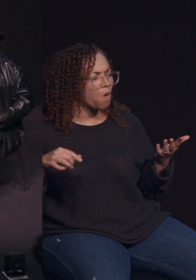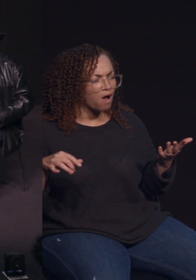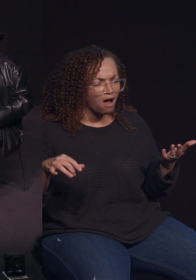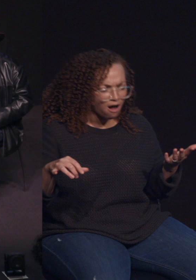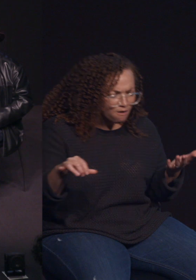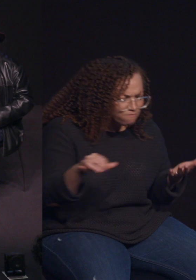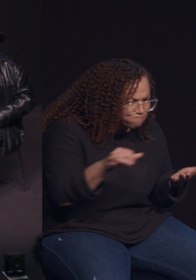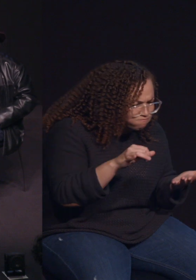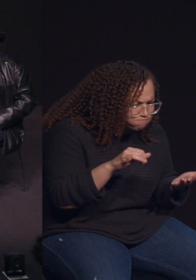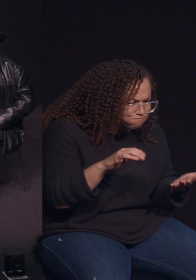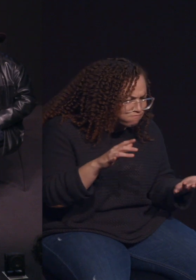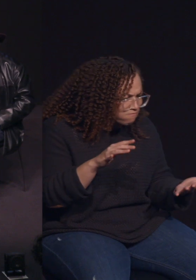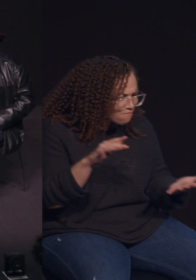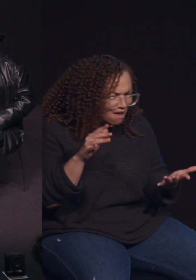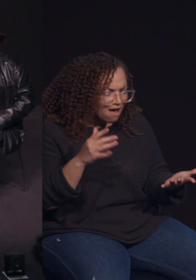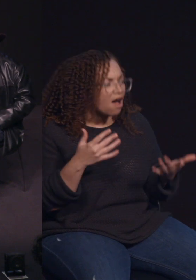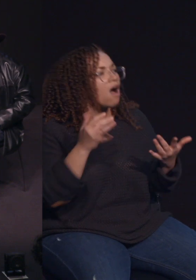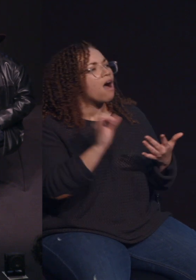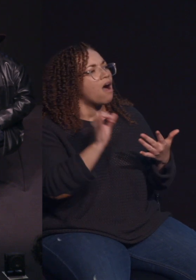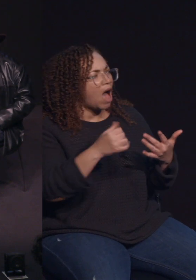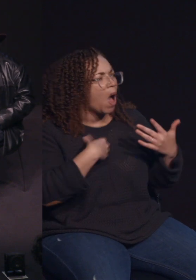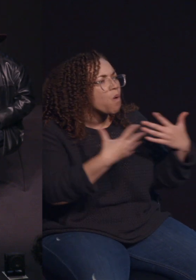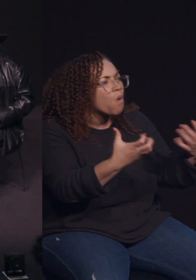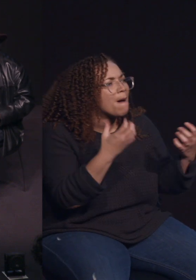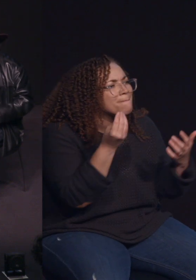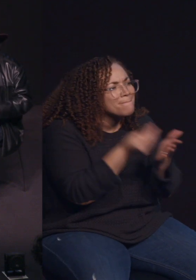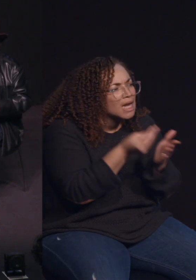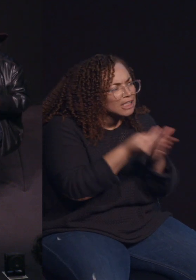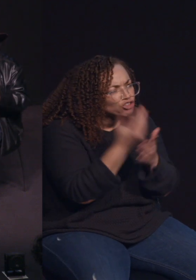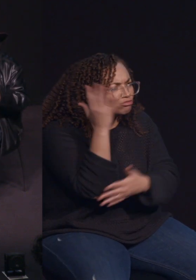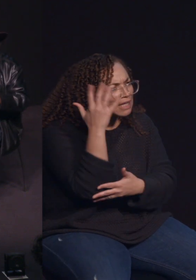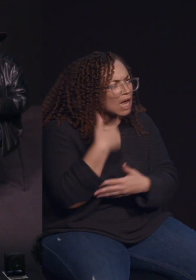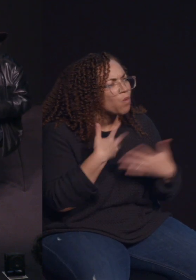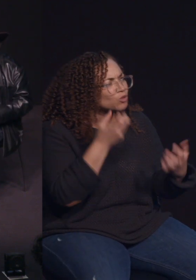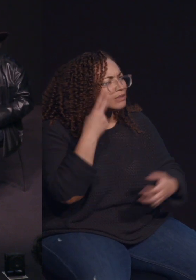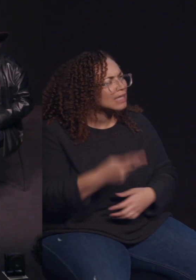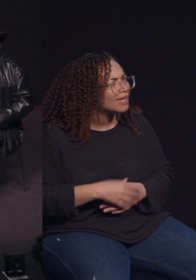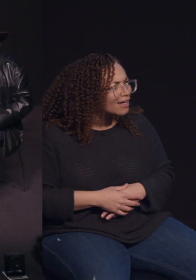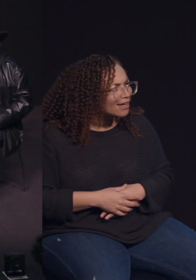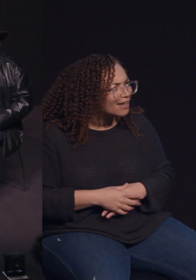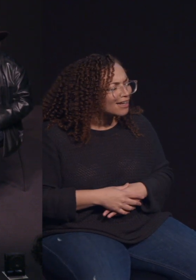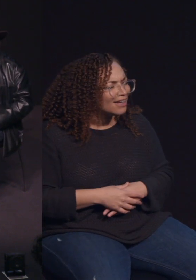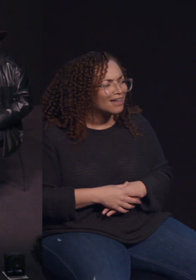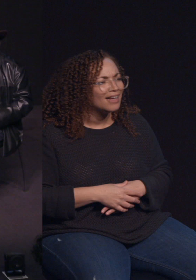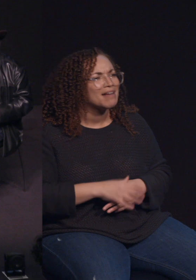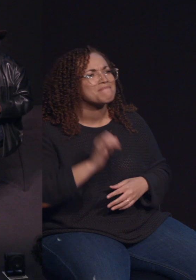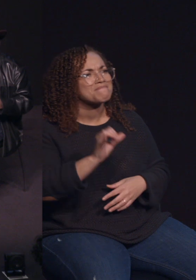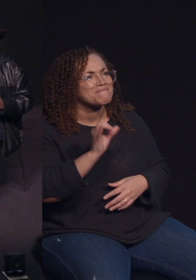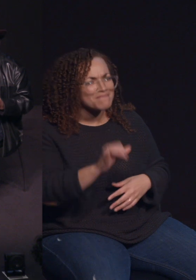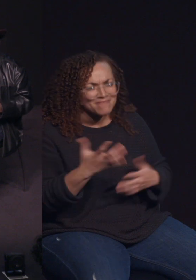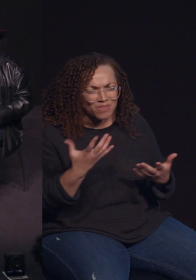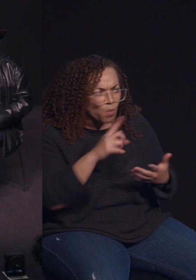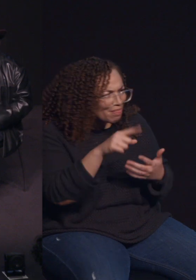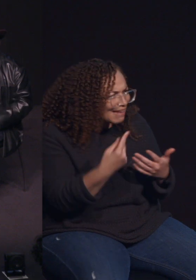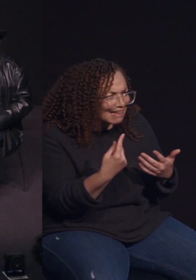As a kid, I wanted to see this, because if you live in it 'cause you wanted to live at is that there's only two deals